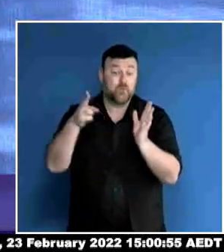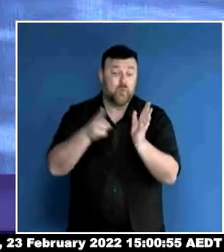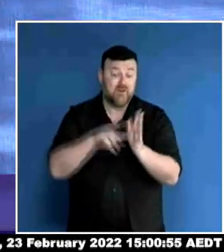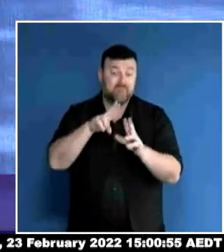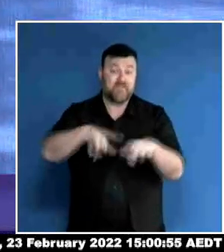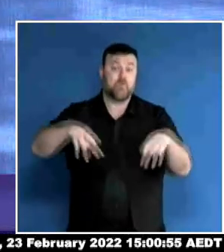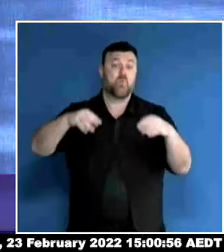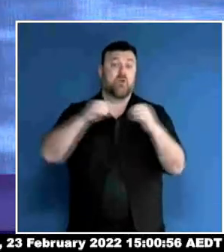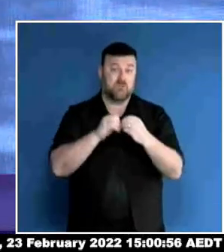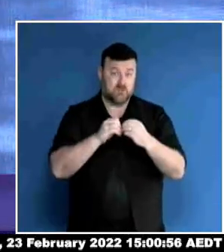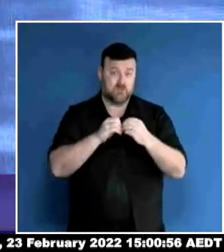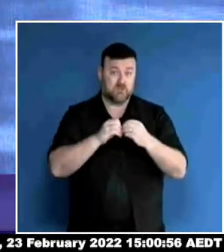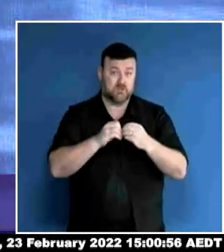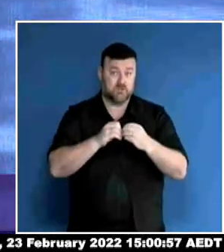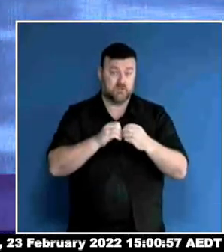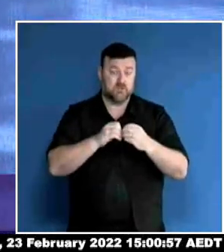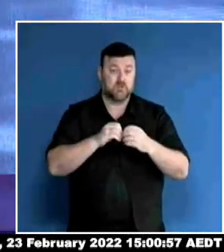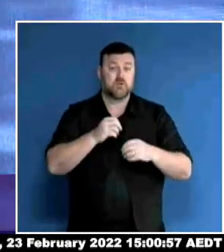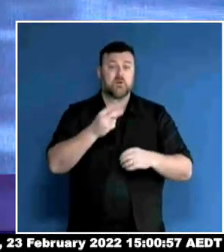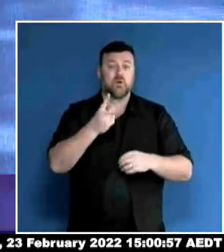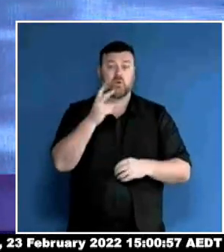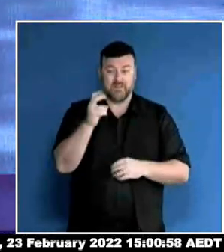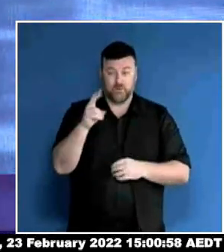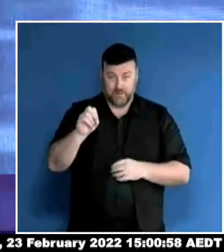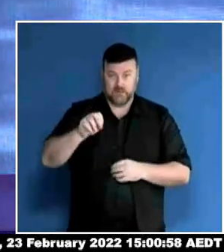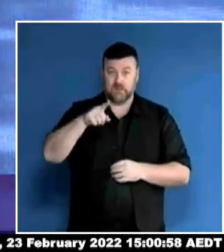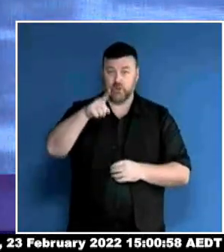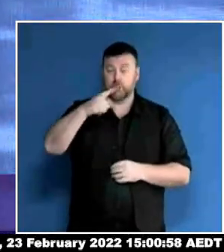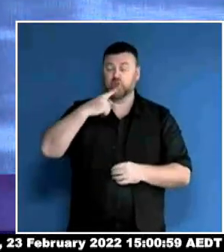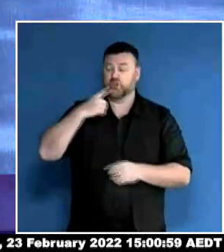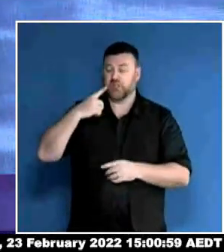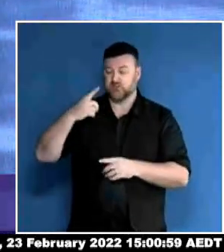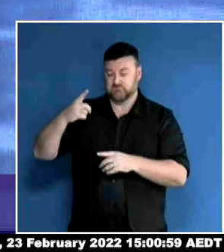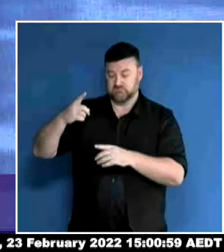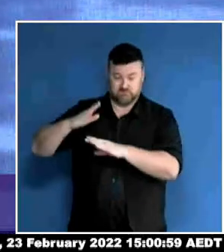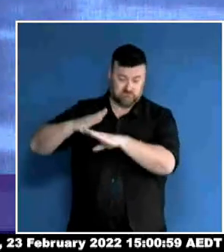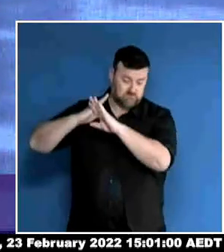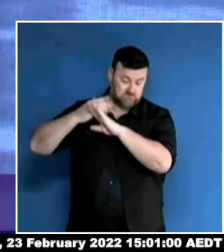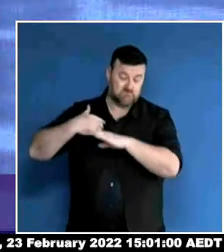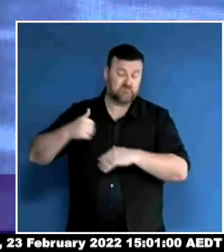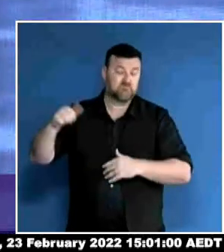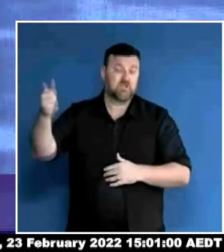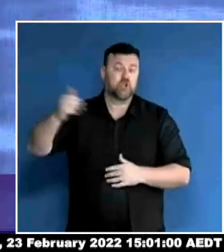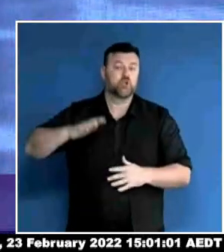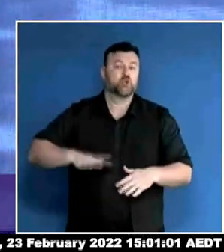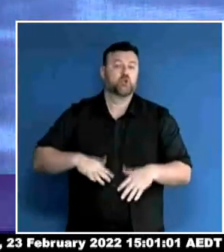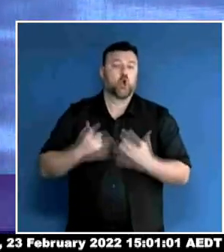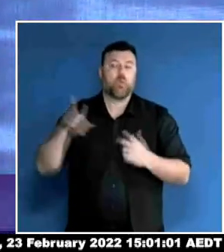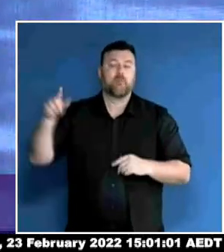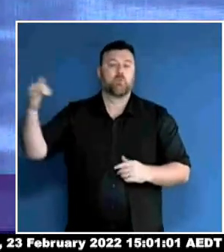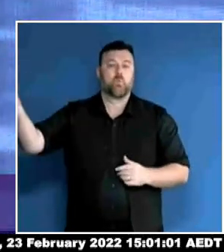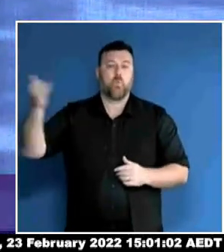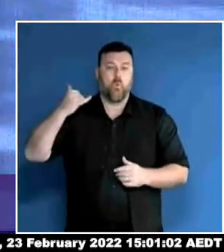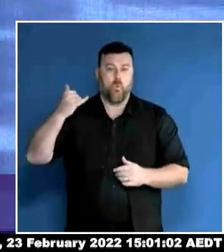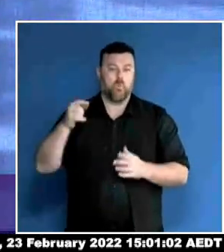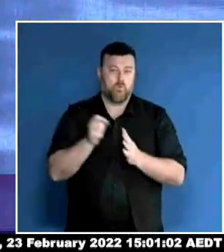want to receive any more calls, but you weren't saying that you didn't want any post-placement support.